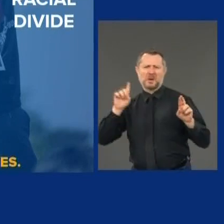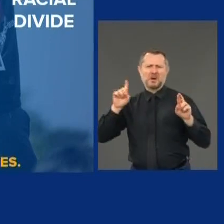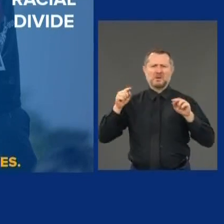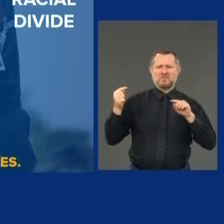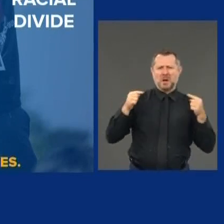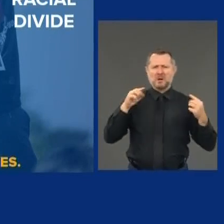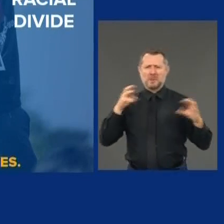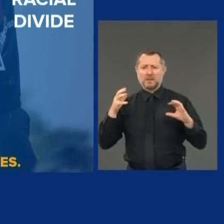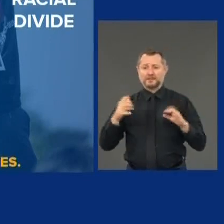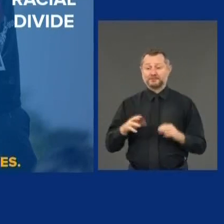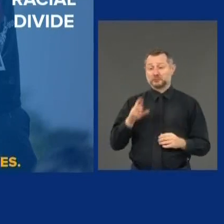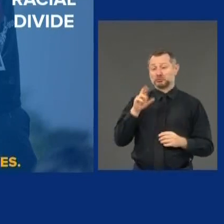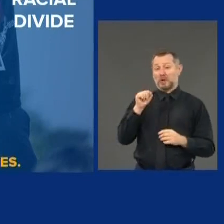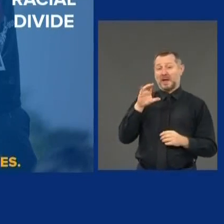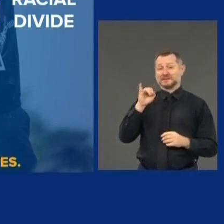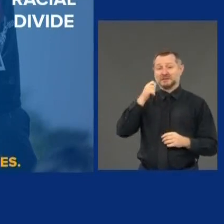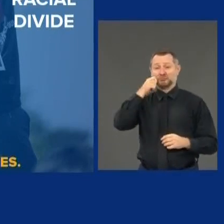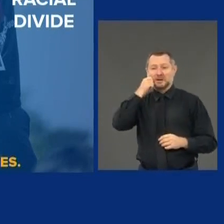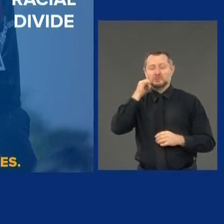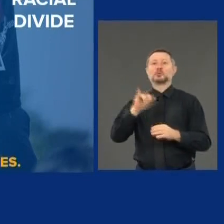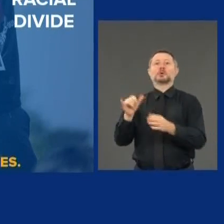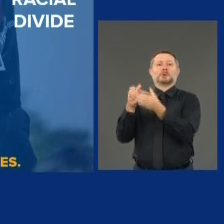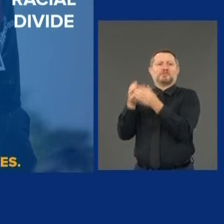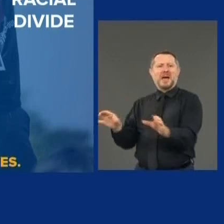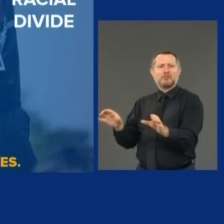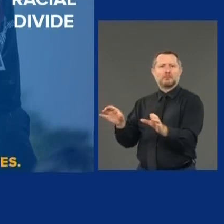THIS HYPERPARTISAN, NASTY POLITICAL SEASON.